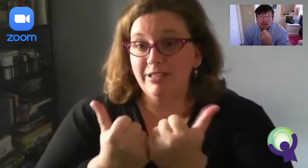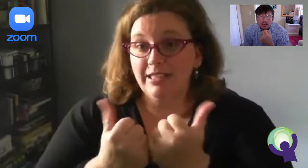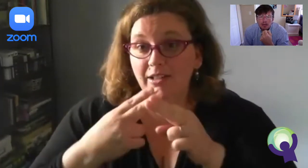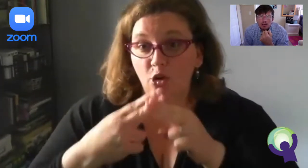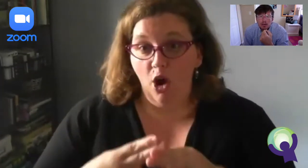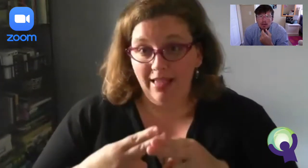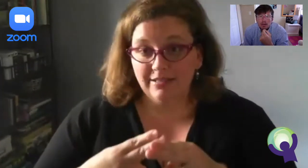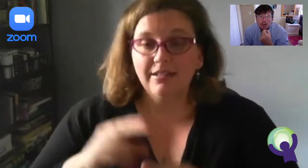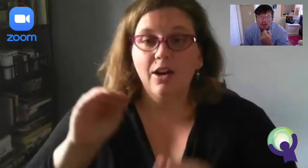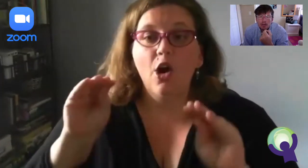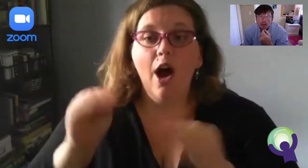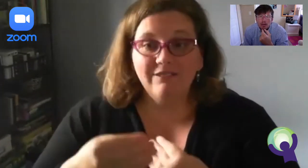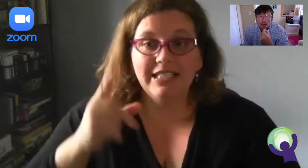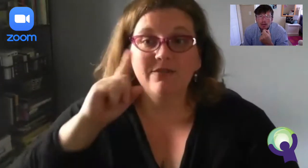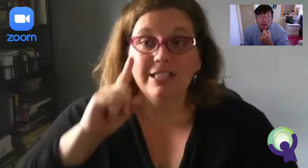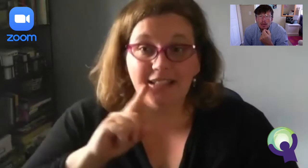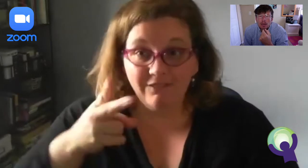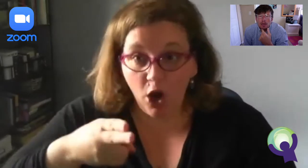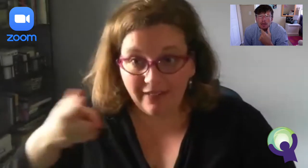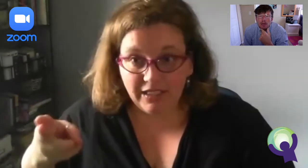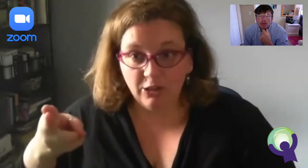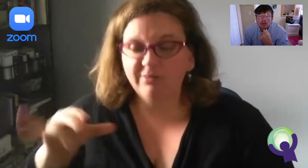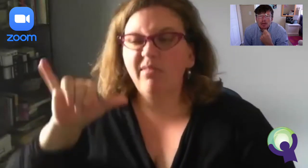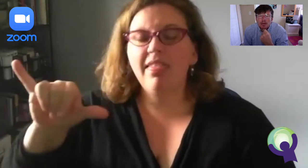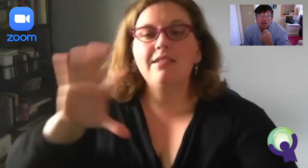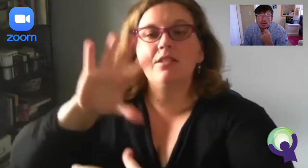I am the director of a state agency called the Office for the Deaf and Hard